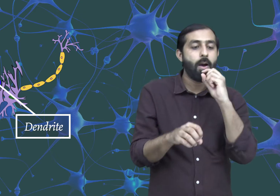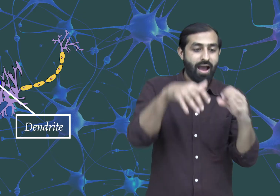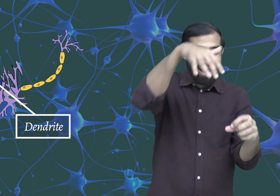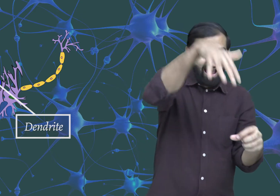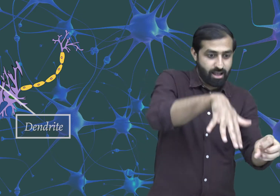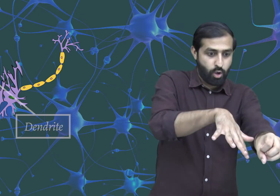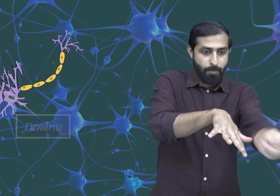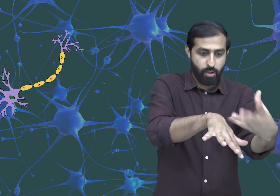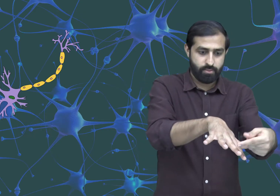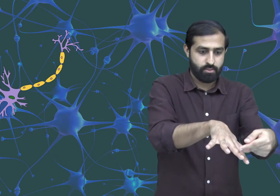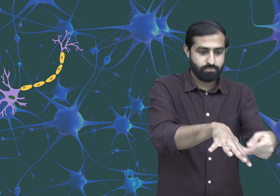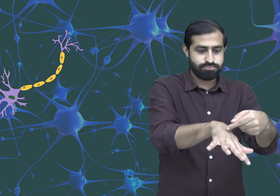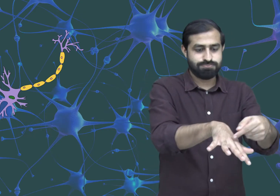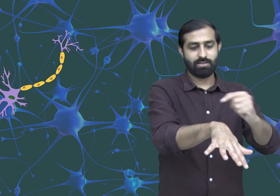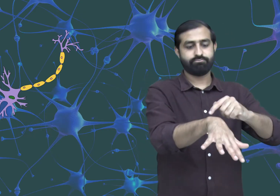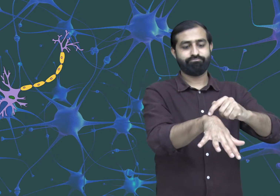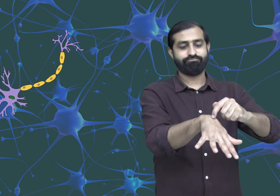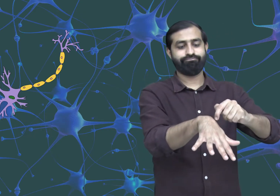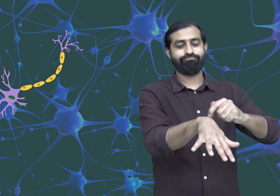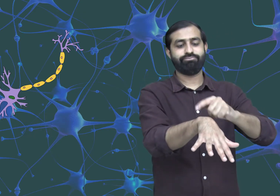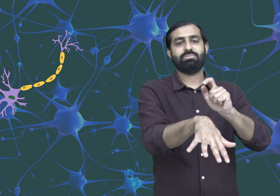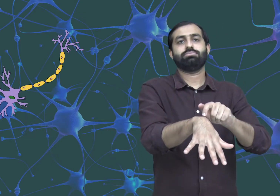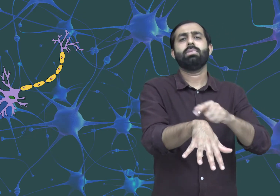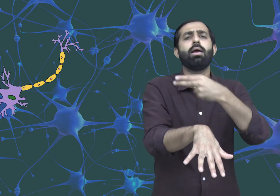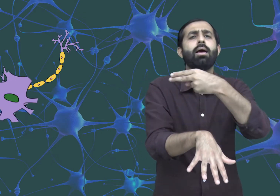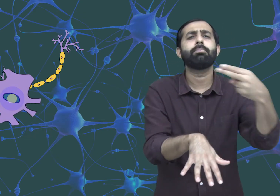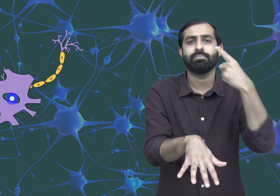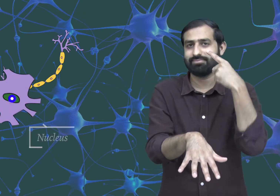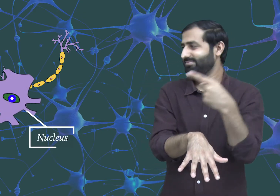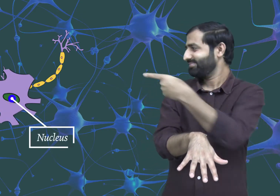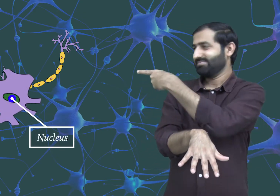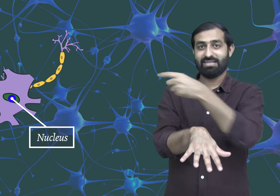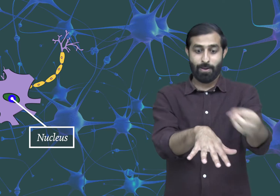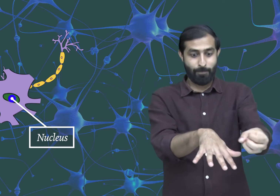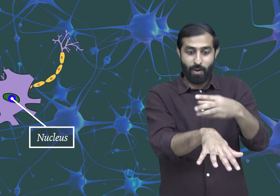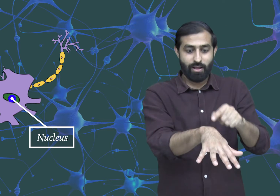that help increase the surface area of the cell body and it brings information to the cell body.